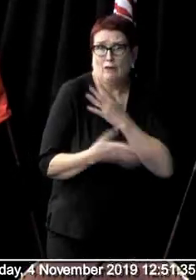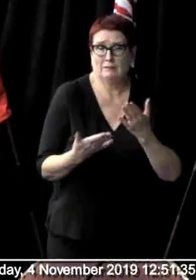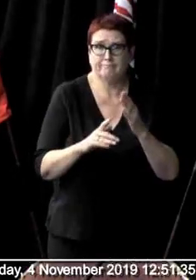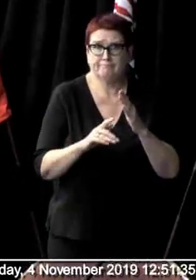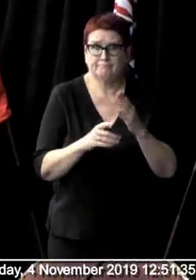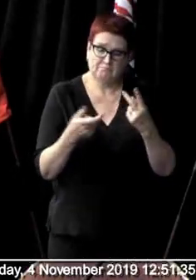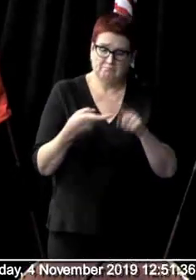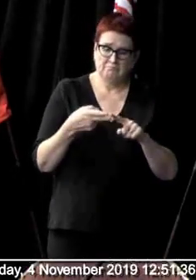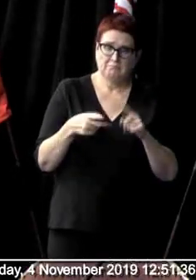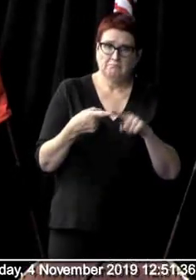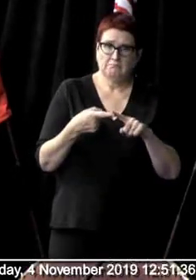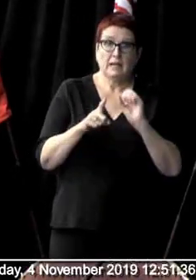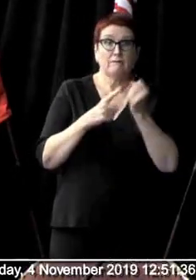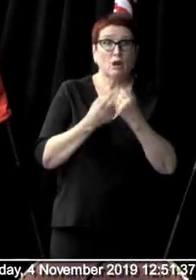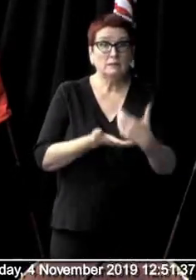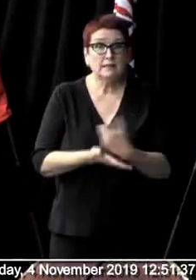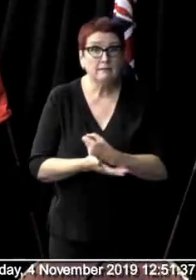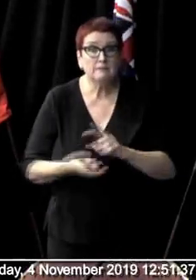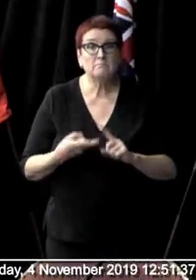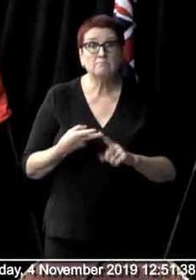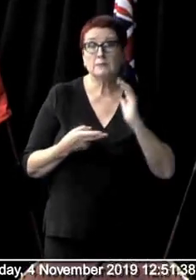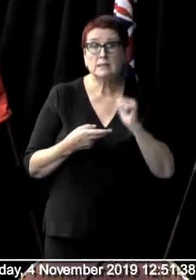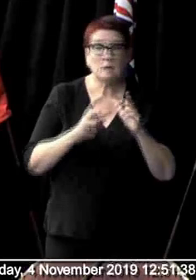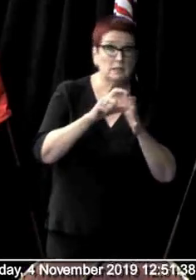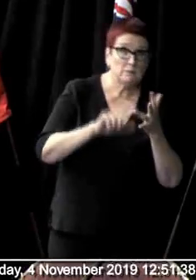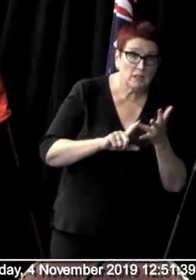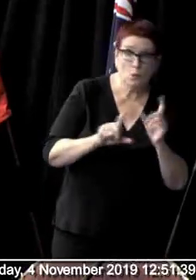for all students regardless of whether or not they have a disability, things like